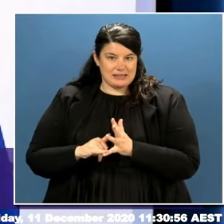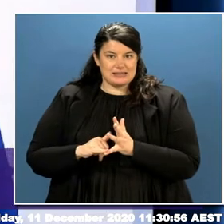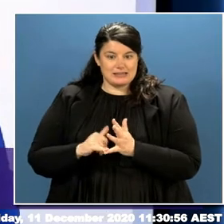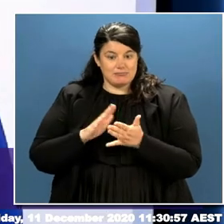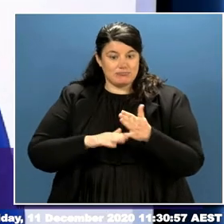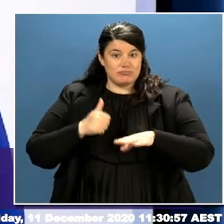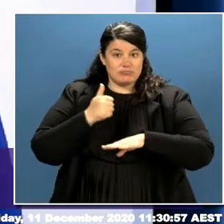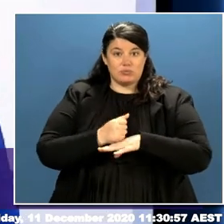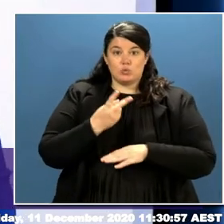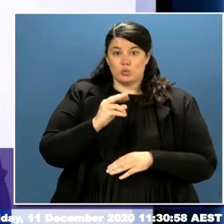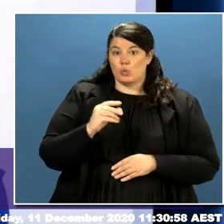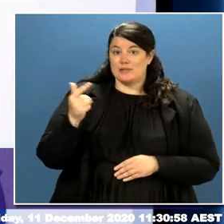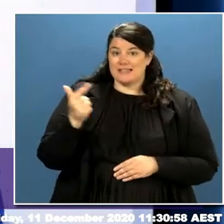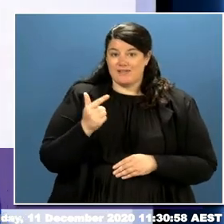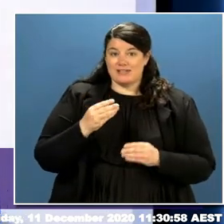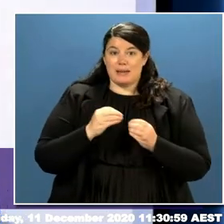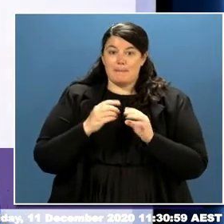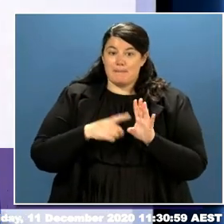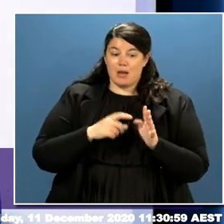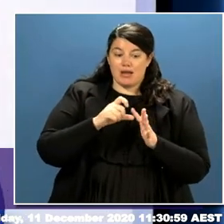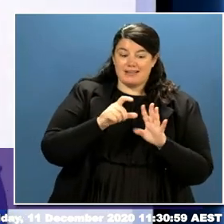by Dylan Alcott and Nick Morris.